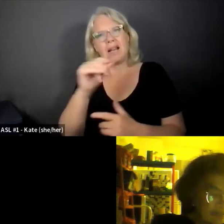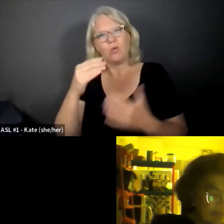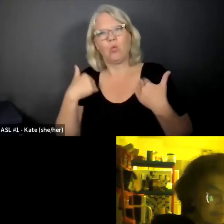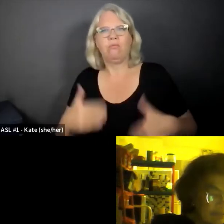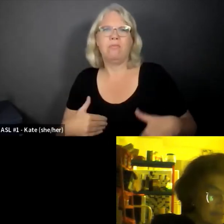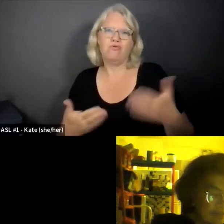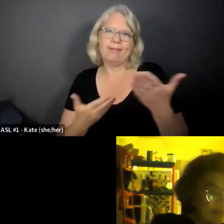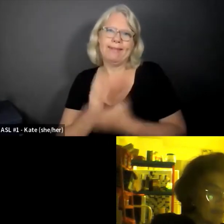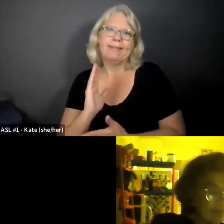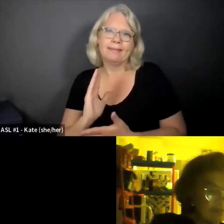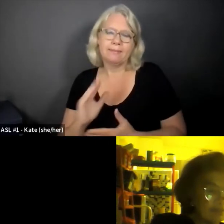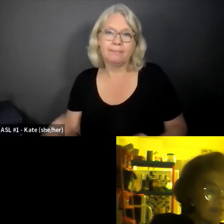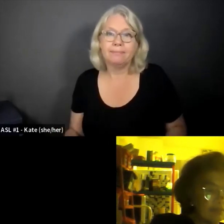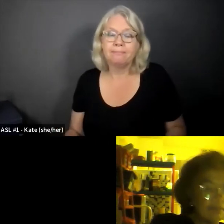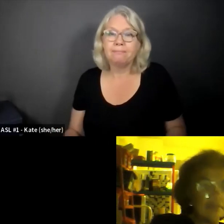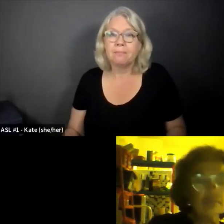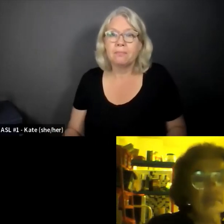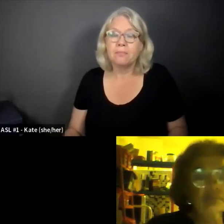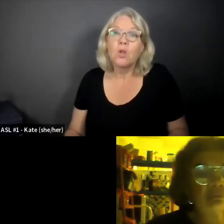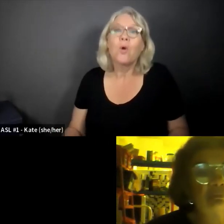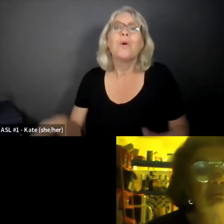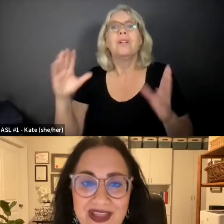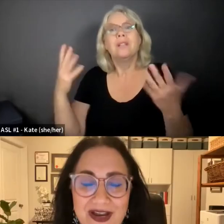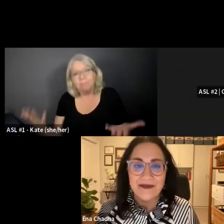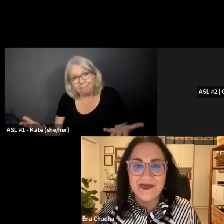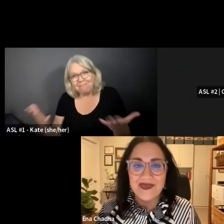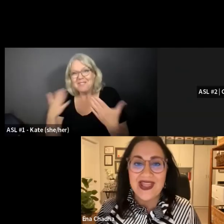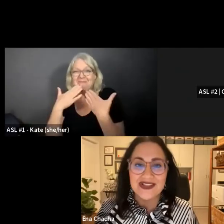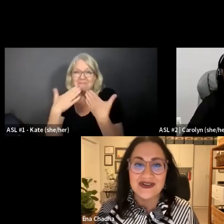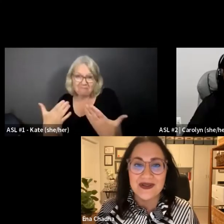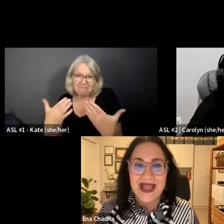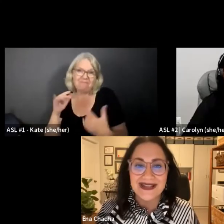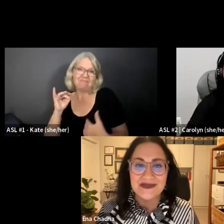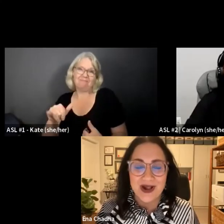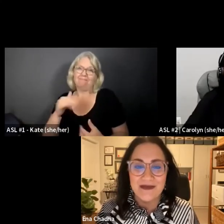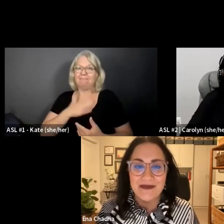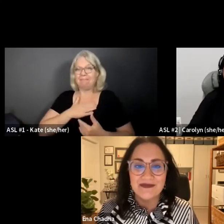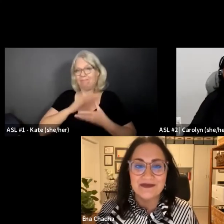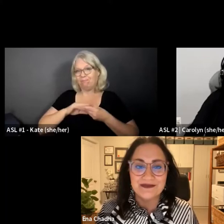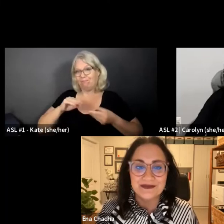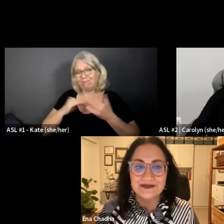THANK YOU, I'M GOING TO LEAVE IT THERE. TURN IT BACK TO ROB.